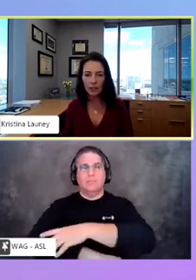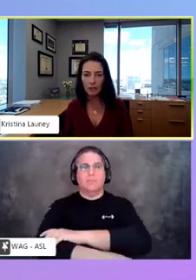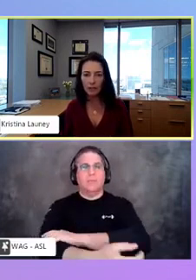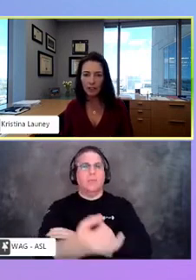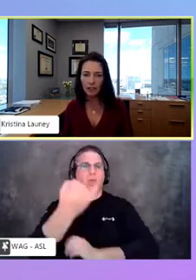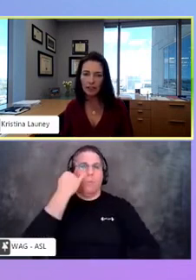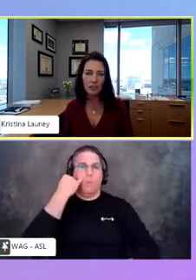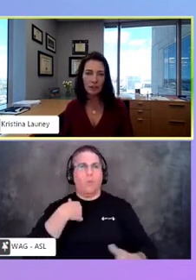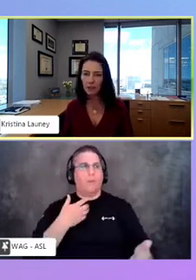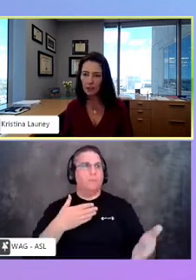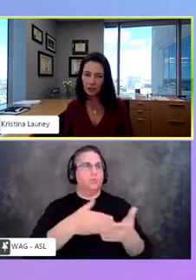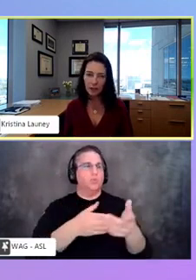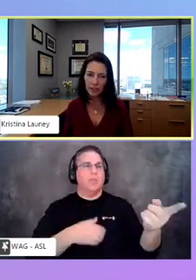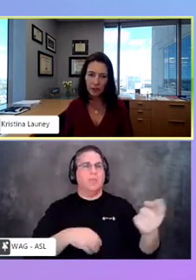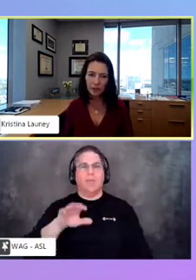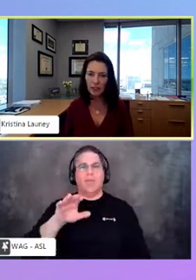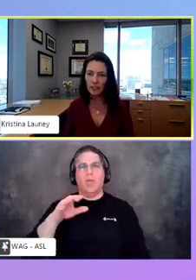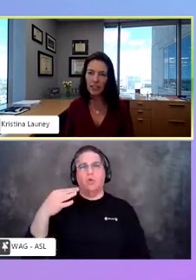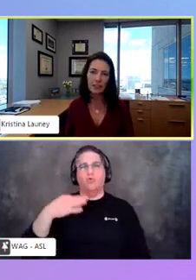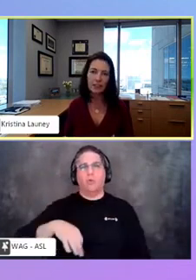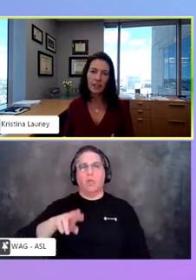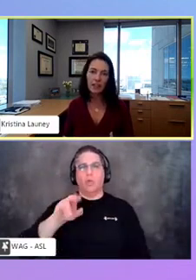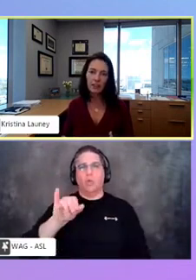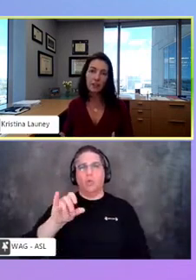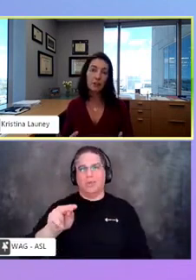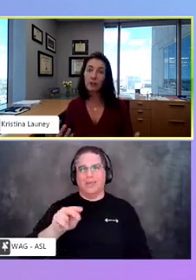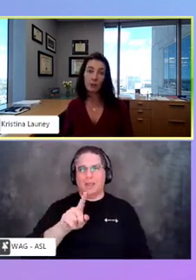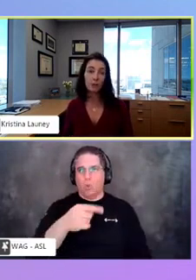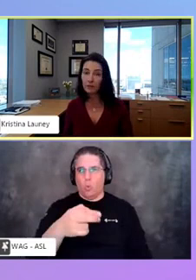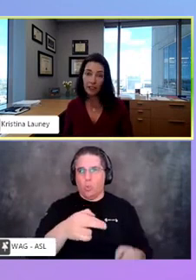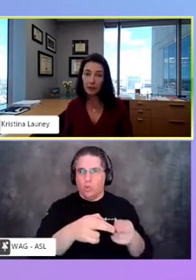Finally, sanding. We talked about this, but one takeaway